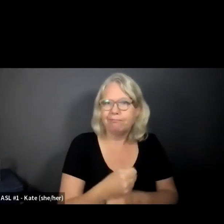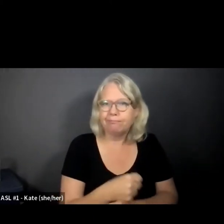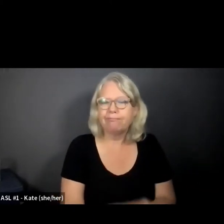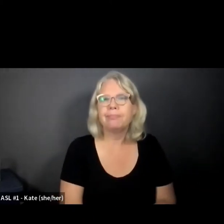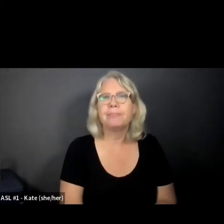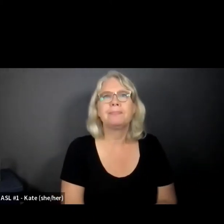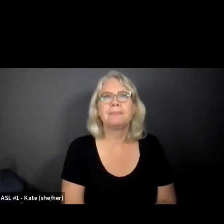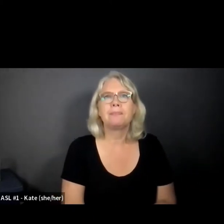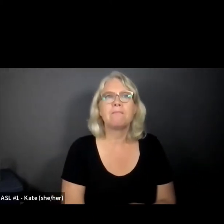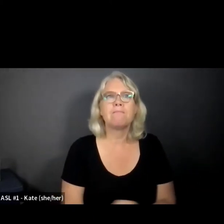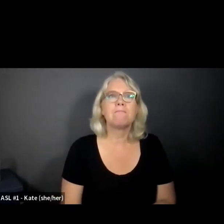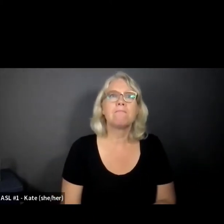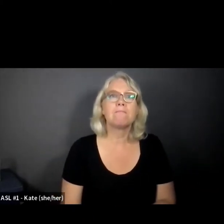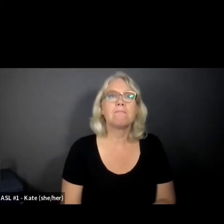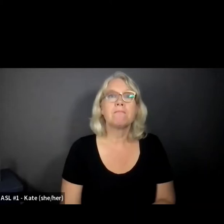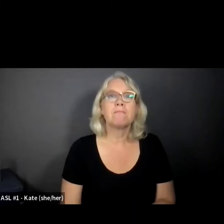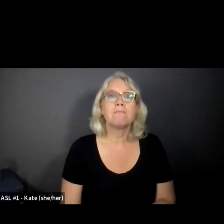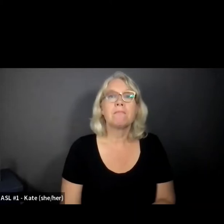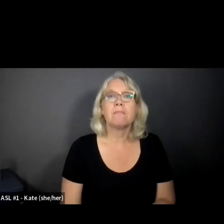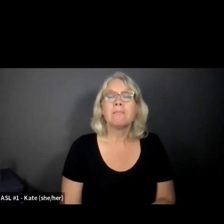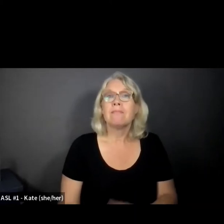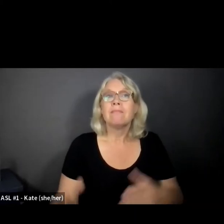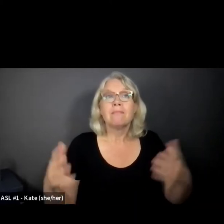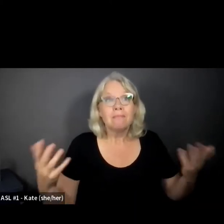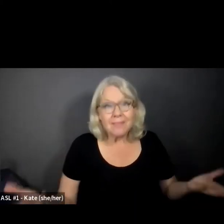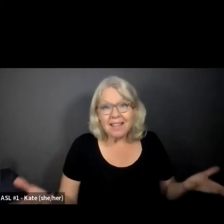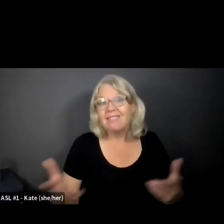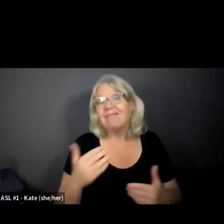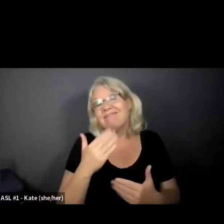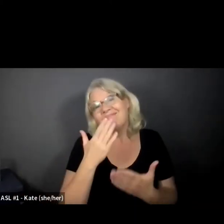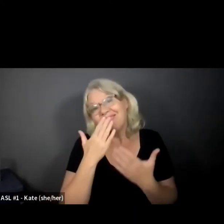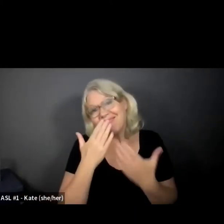AND I WANT TO END WITH A WARM AND HEARTFELT THANK YOU TO YOU ALL.